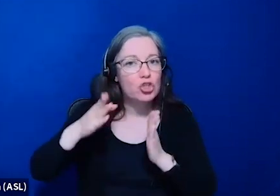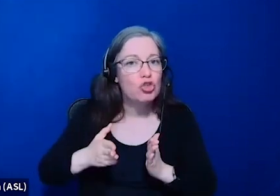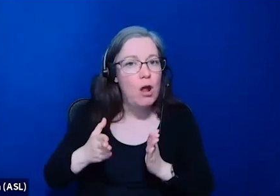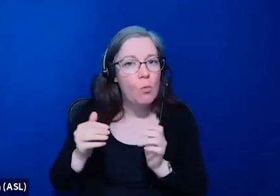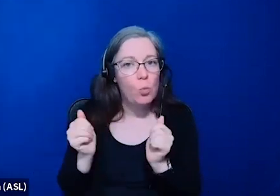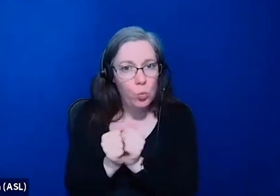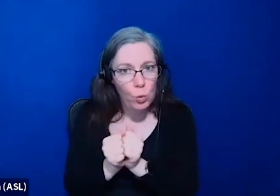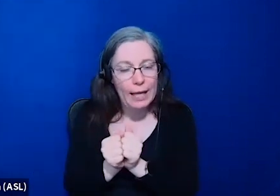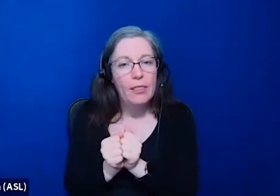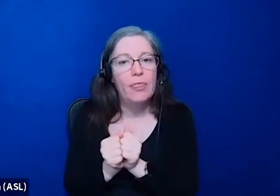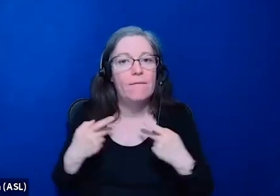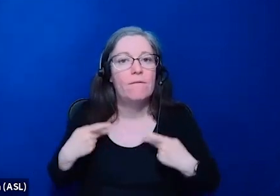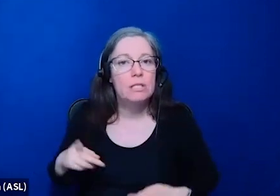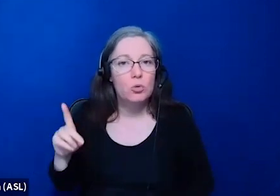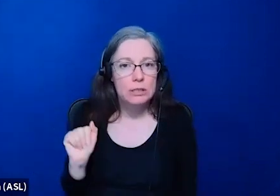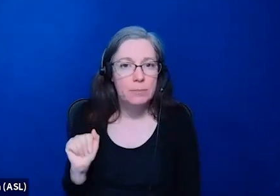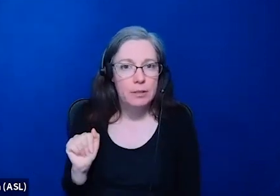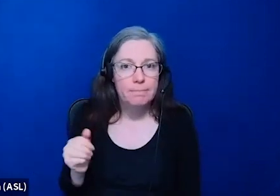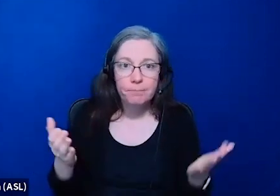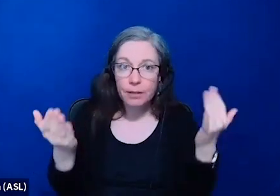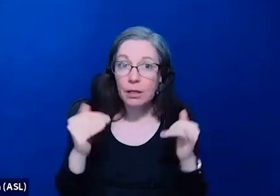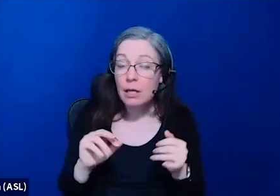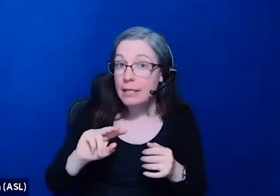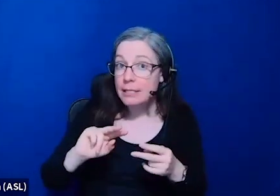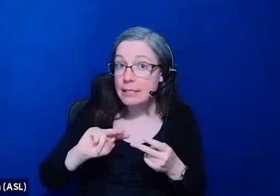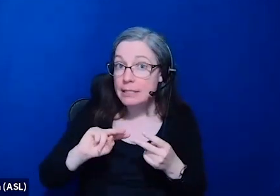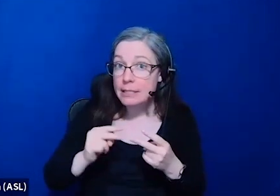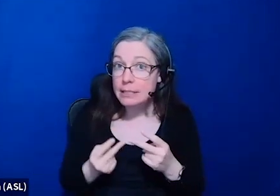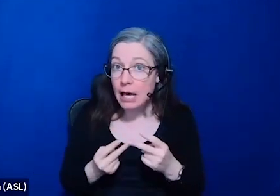The second round was psychometric testing, group exercises, and practical tests.